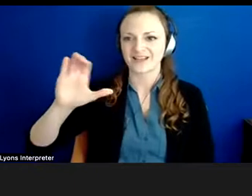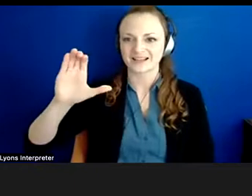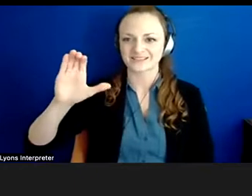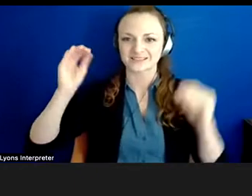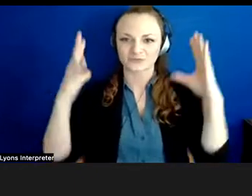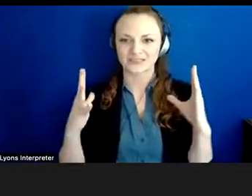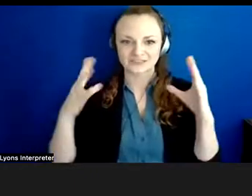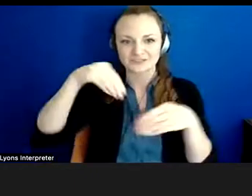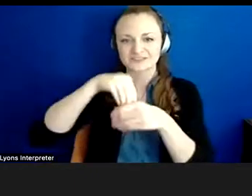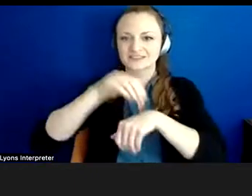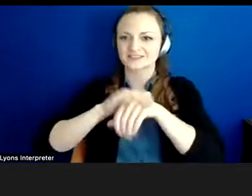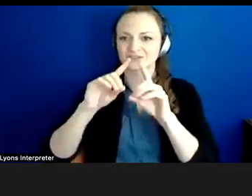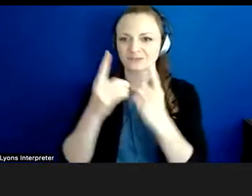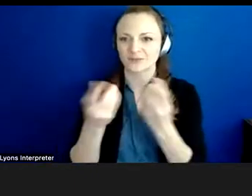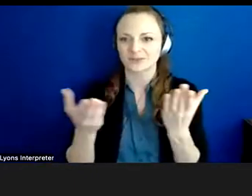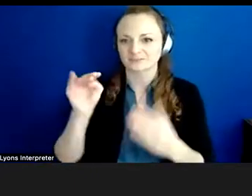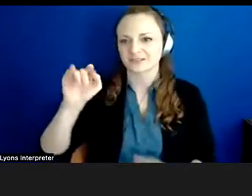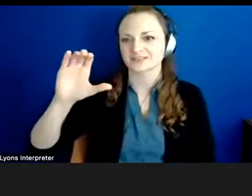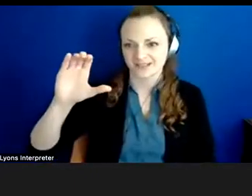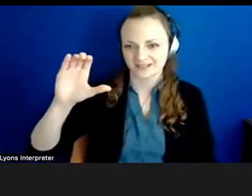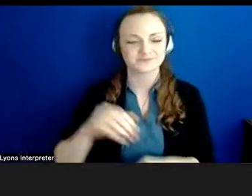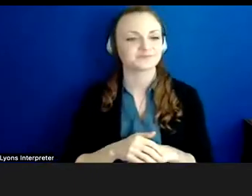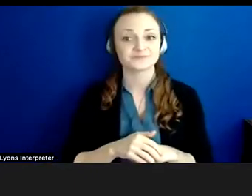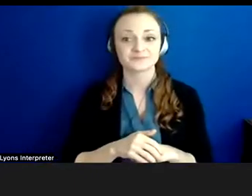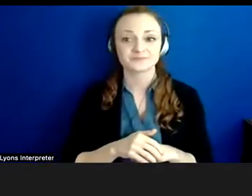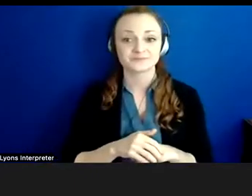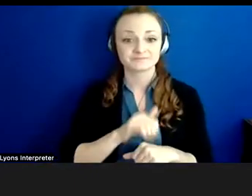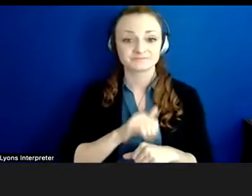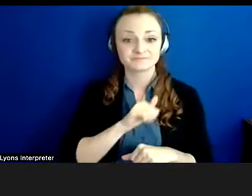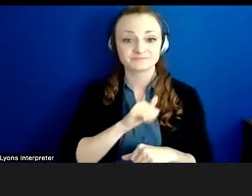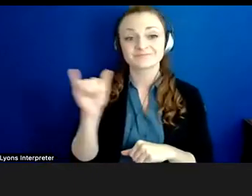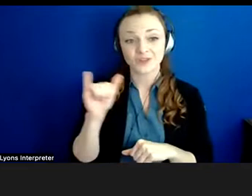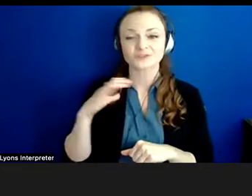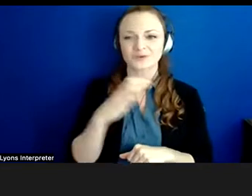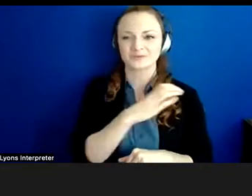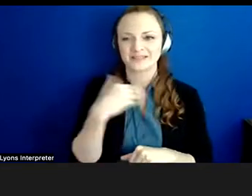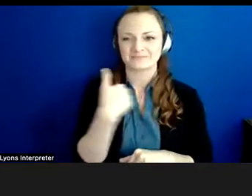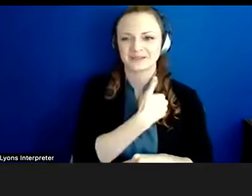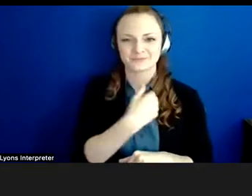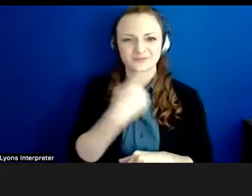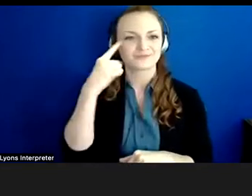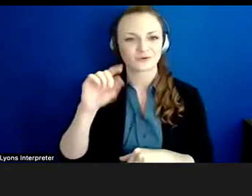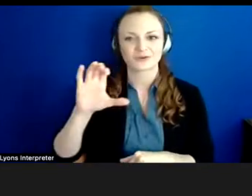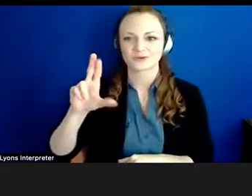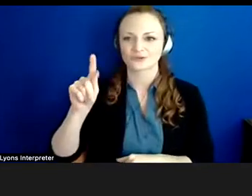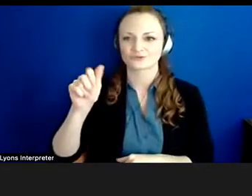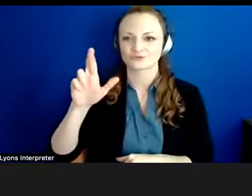department at Mount Zack, and I am also a committee member of our Culturama Committee,